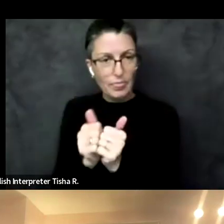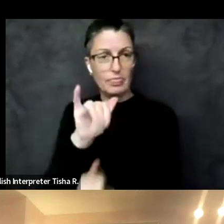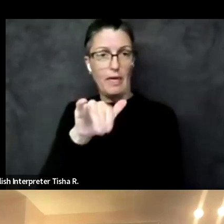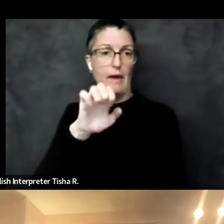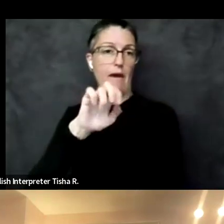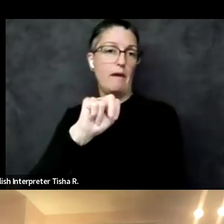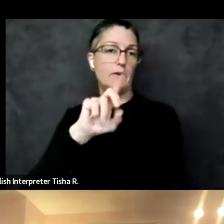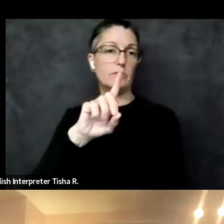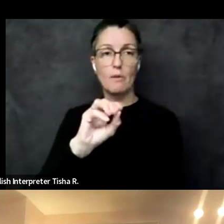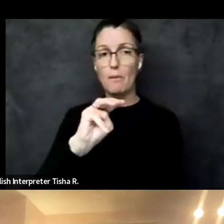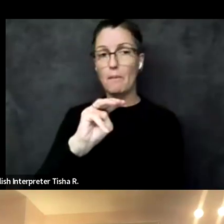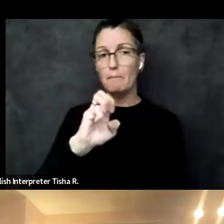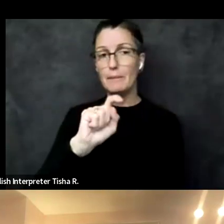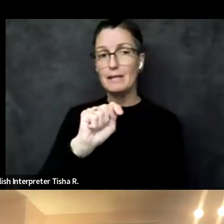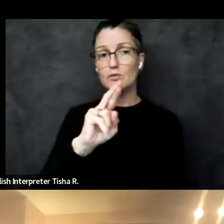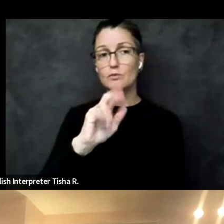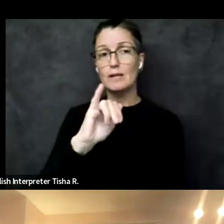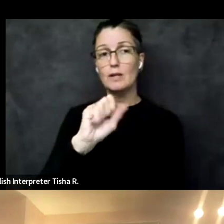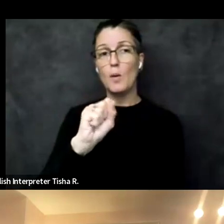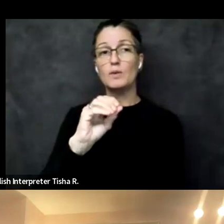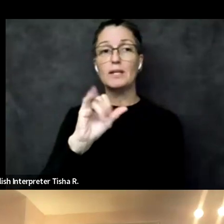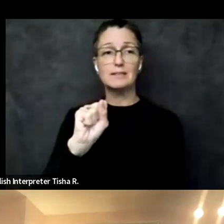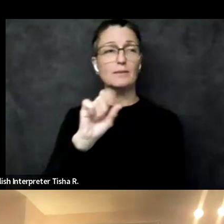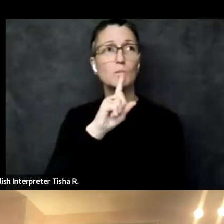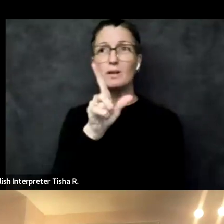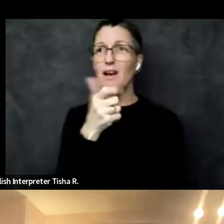are important to anyone, and how they are shaped by the experience